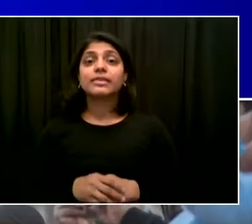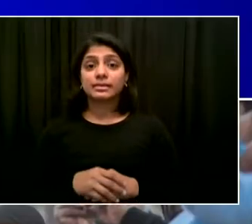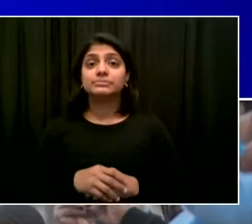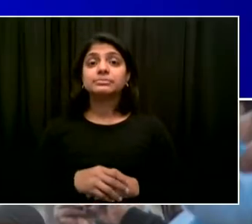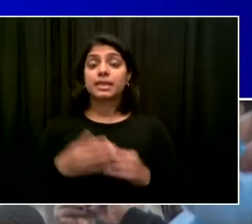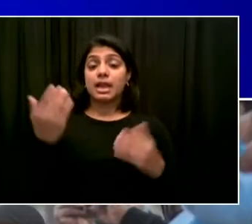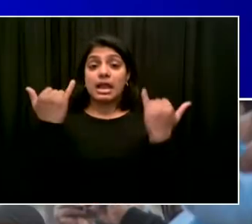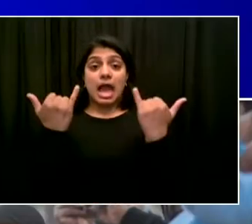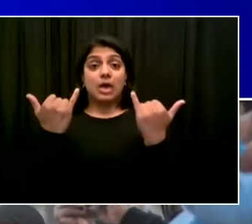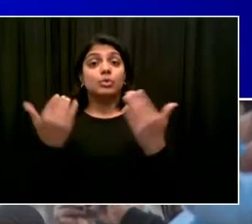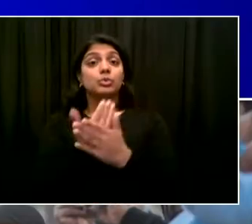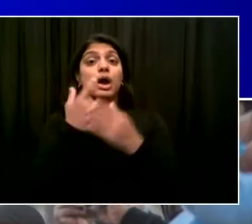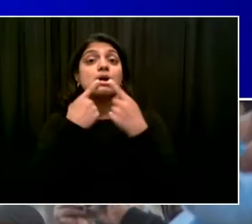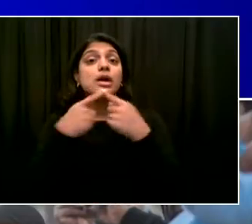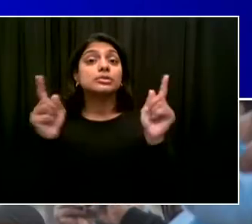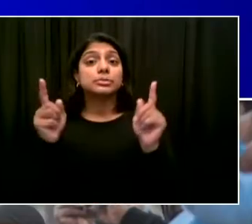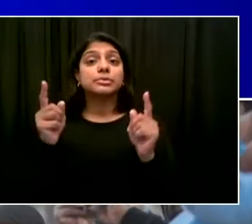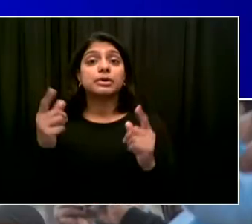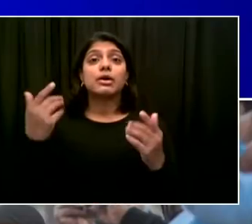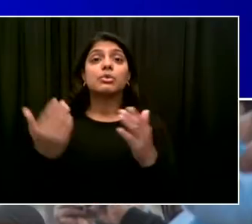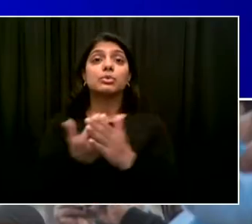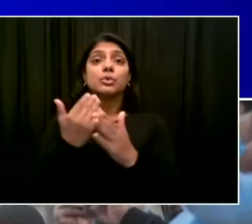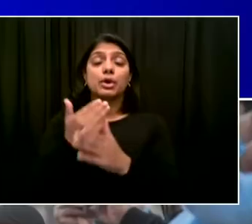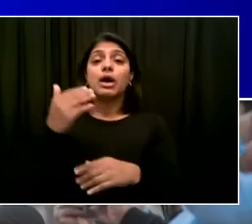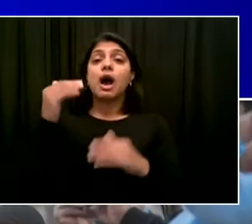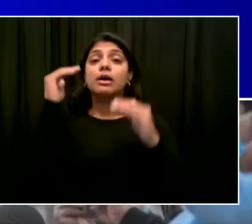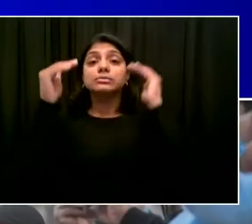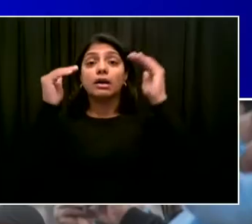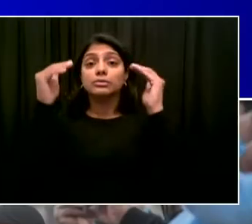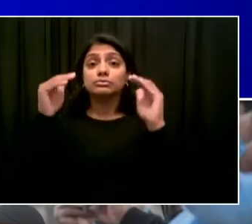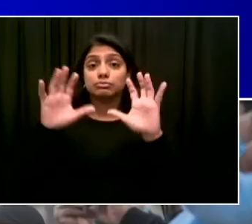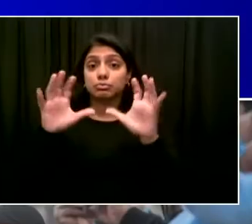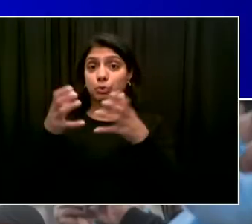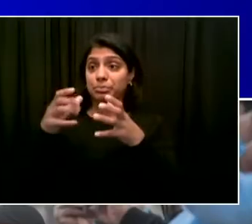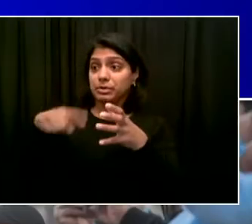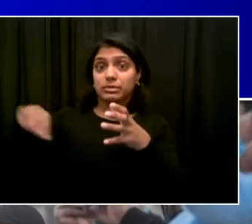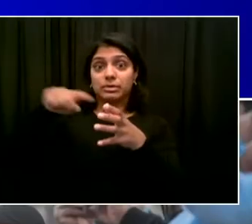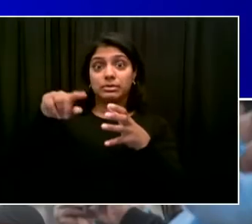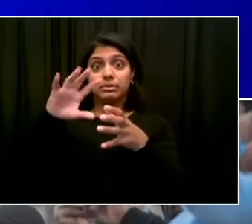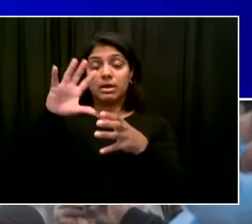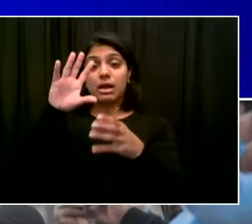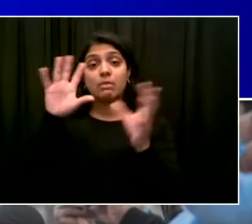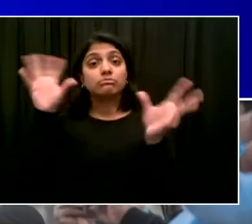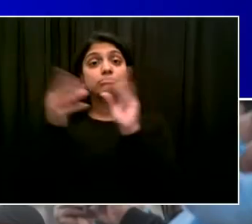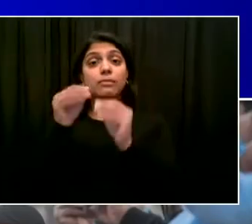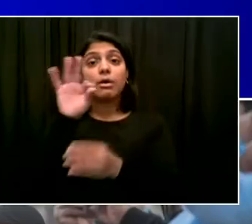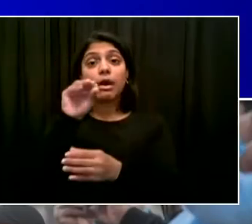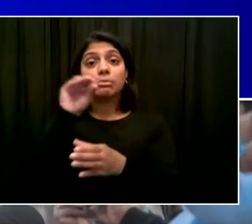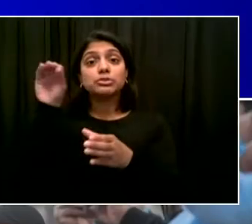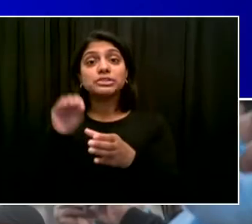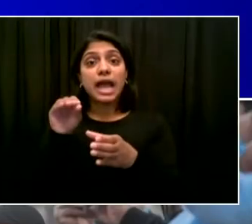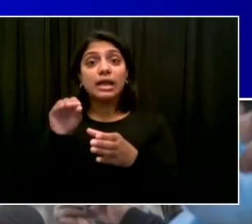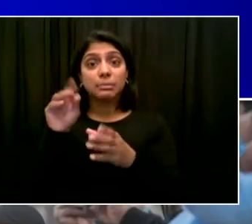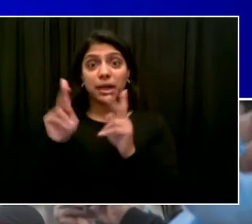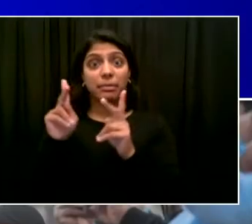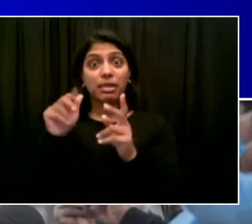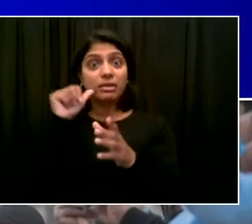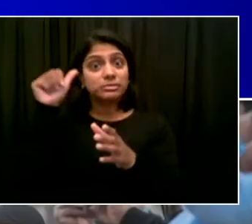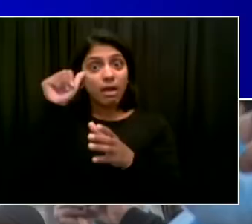MONDAY AND AMAZING FACT. 90% OF NEW YORK CITY ADULTS HAVE HAD AT LEAST ONE DOSE OF THE